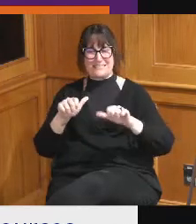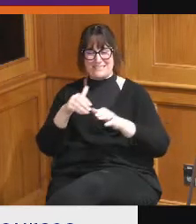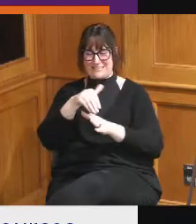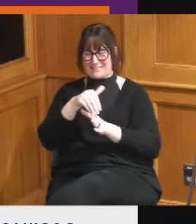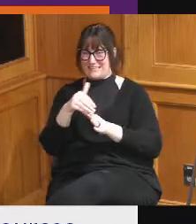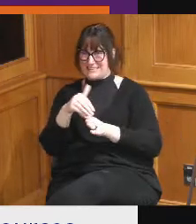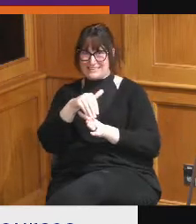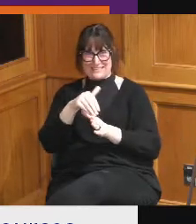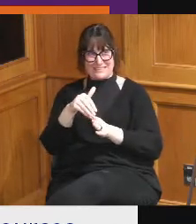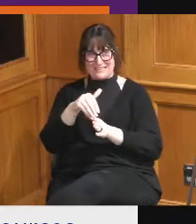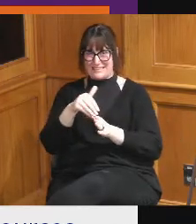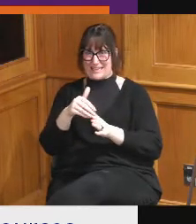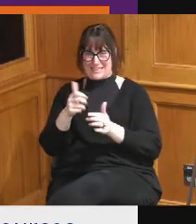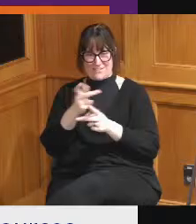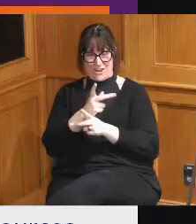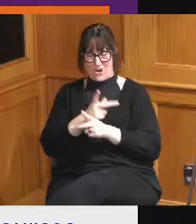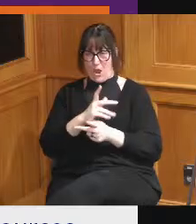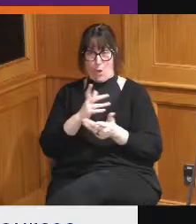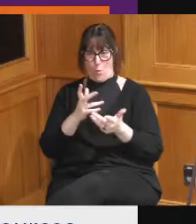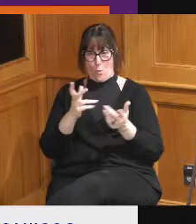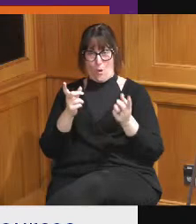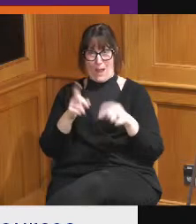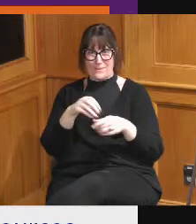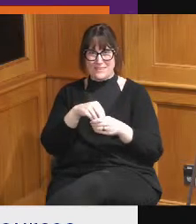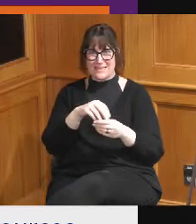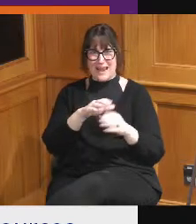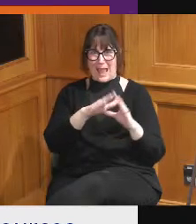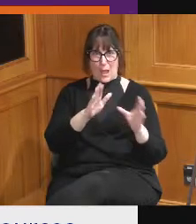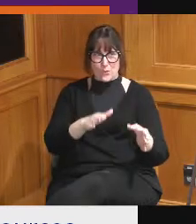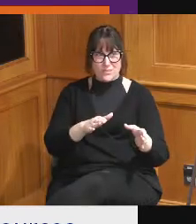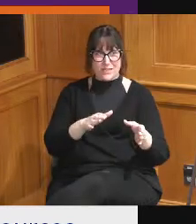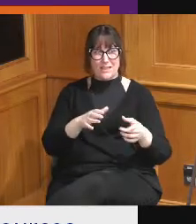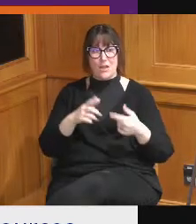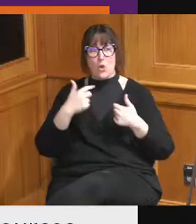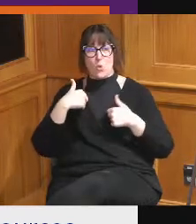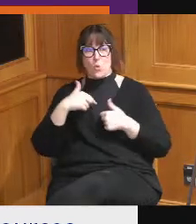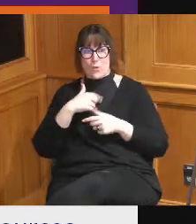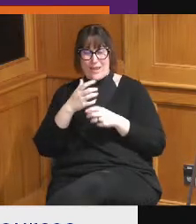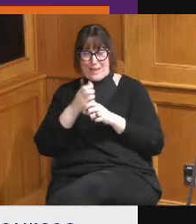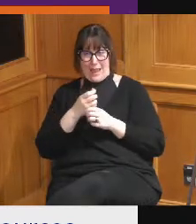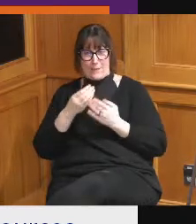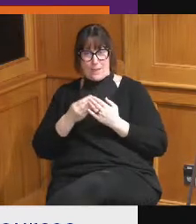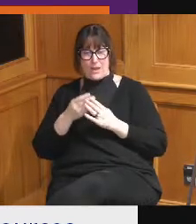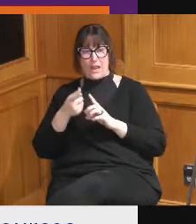that happens in housing cdfi fund is where we get other funding from the federal government